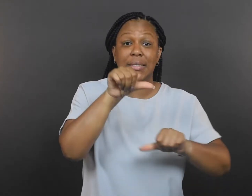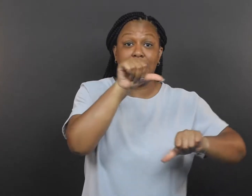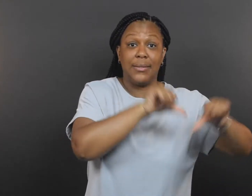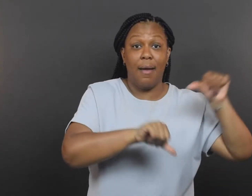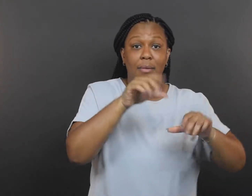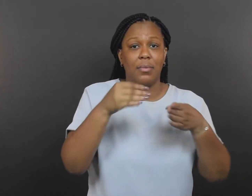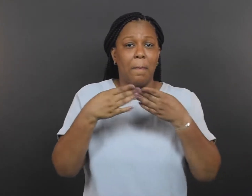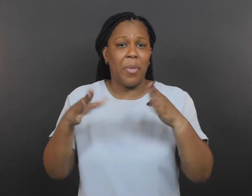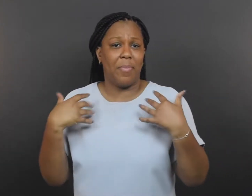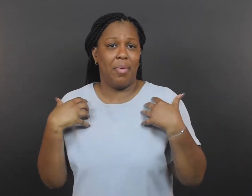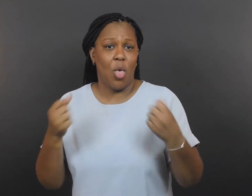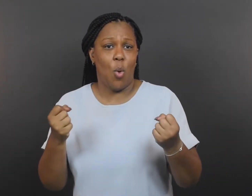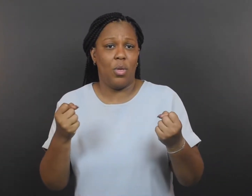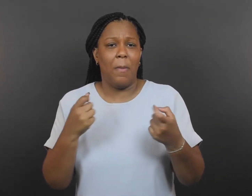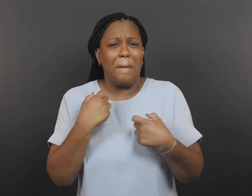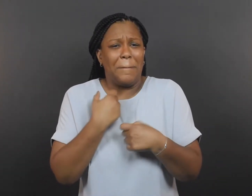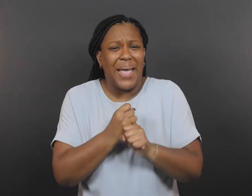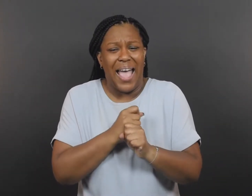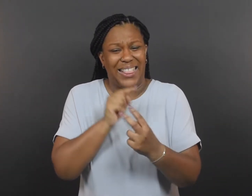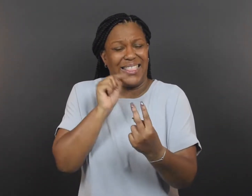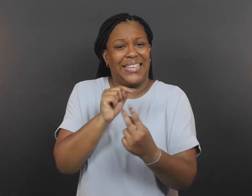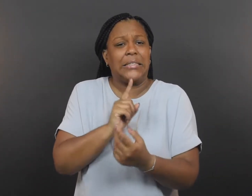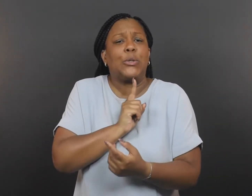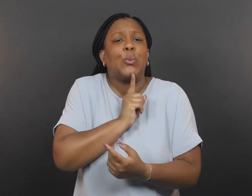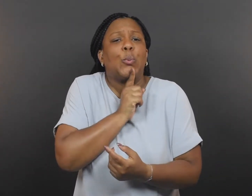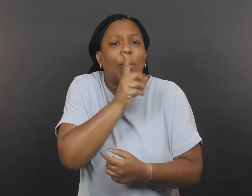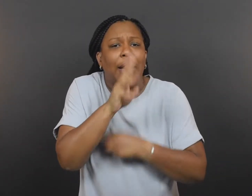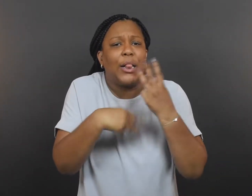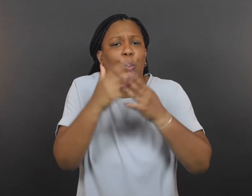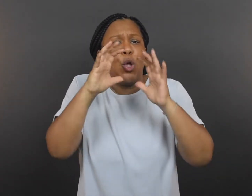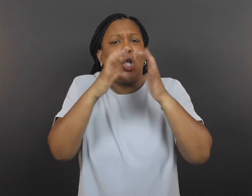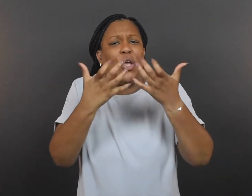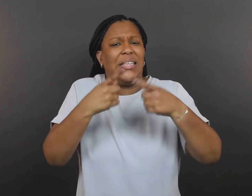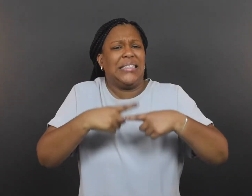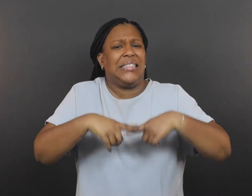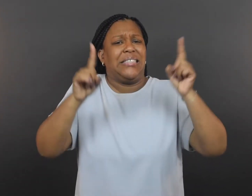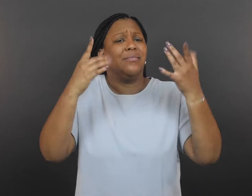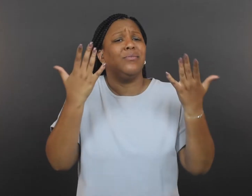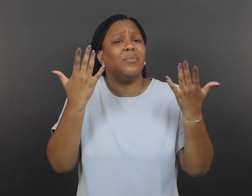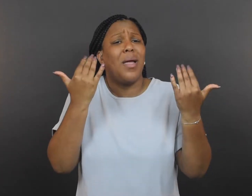and public health to make a real-world difference in fighting infectious diseases.